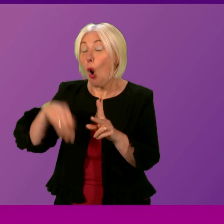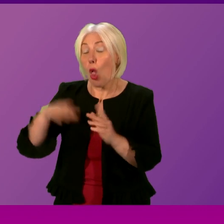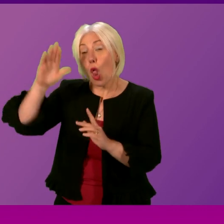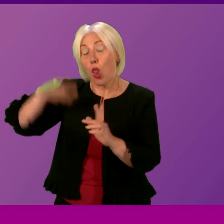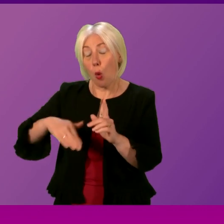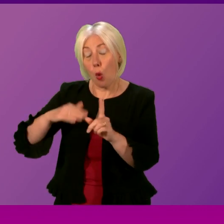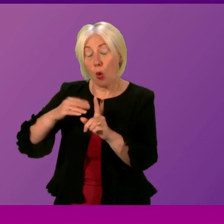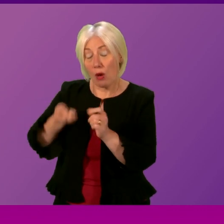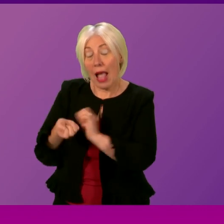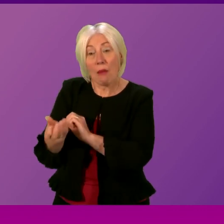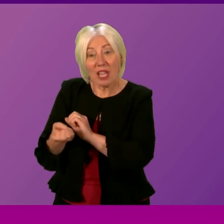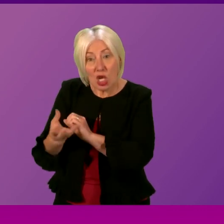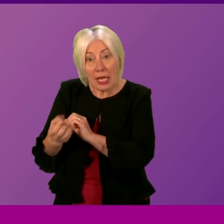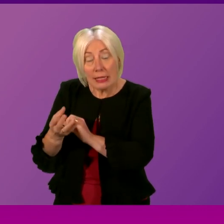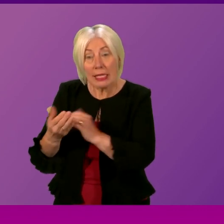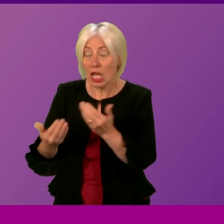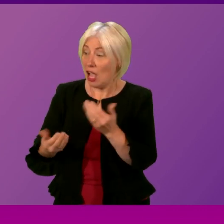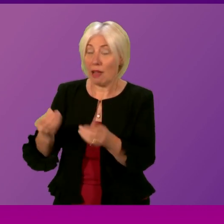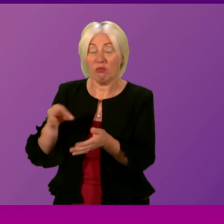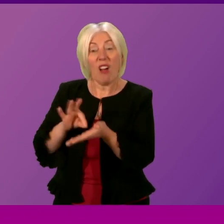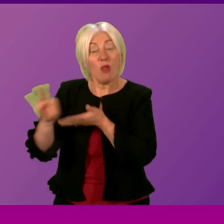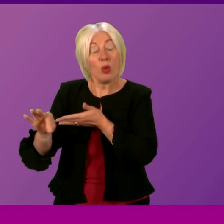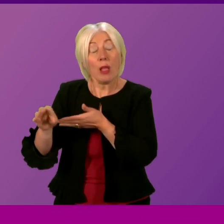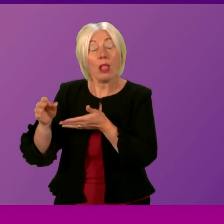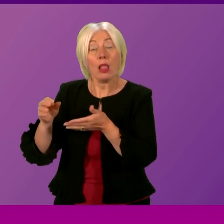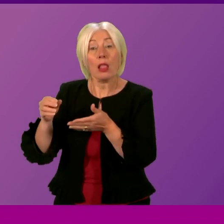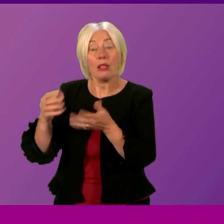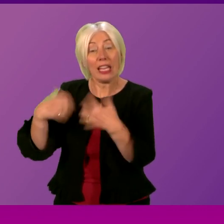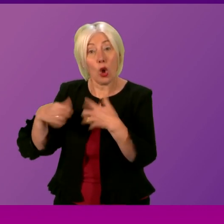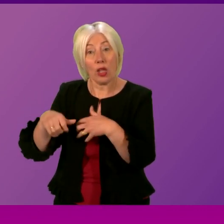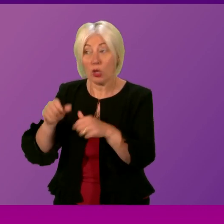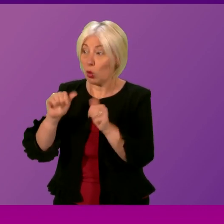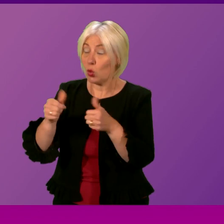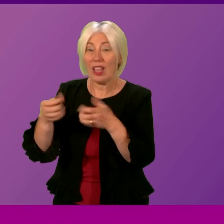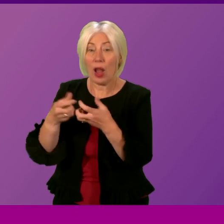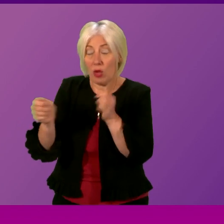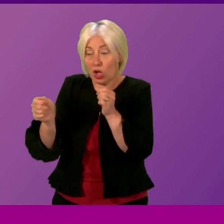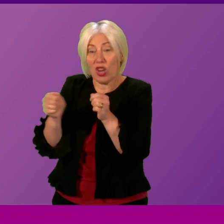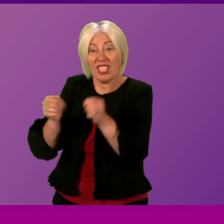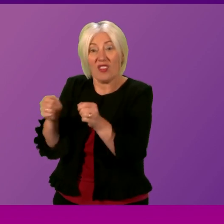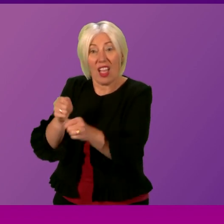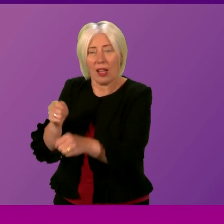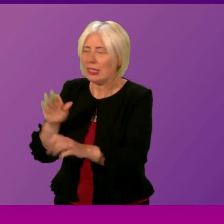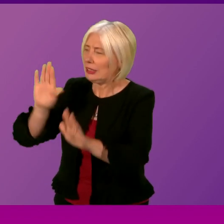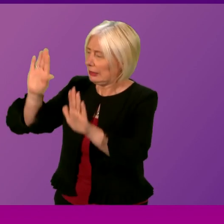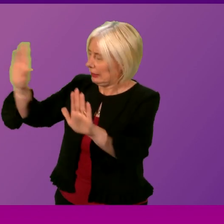technologies can have a role to play in a pragmatic vehicle transition.” Of course, we had— Mr Ross, please give me a moment.